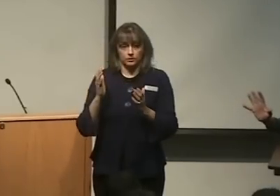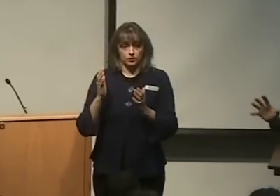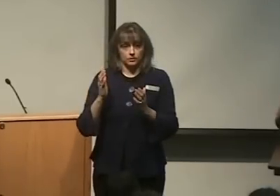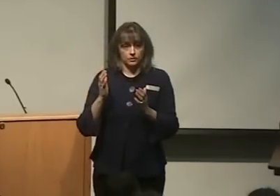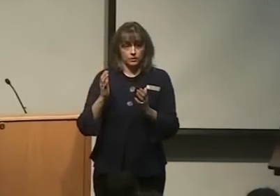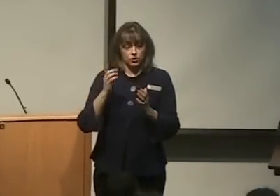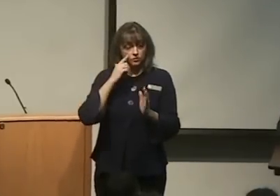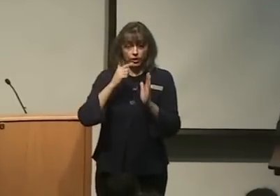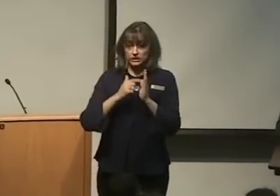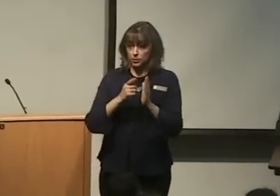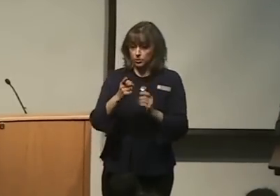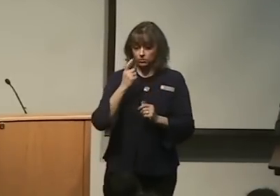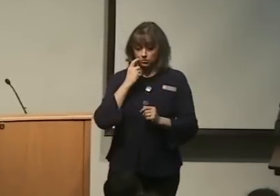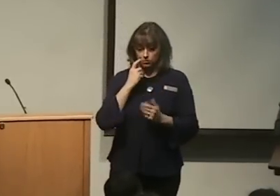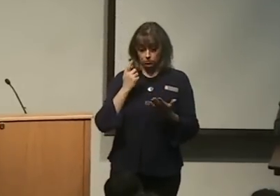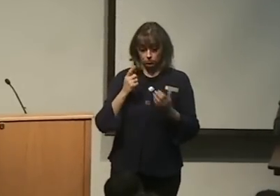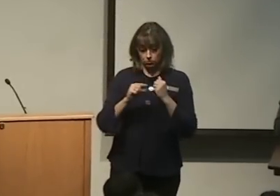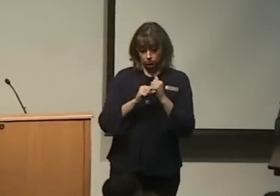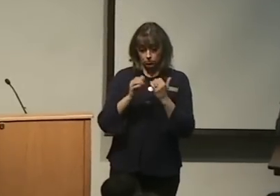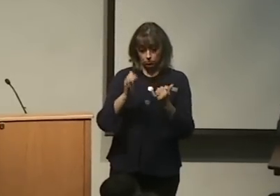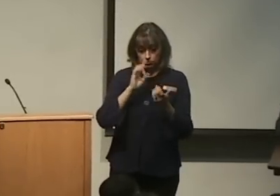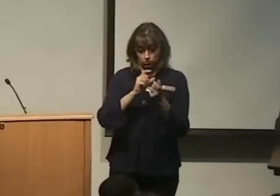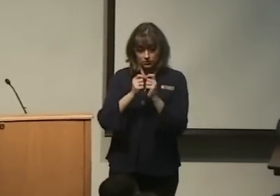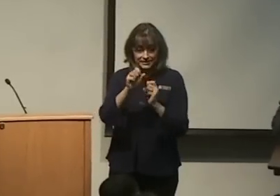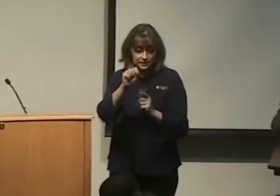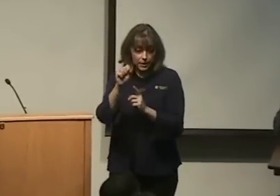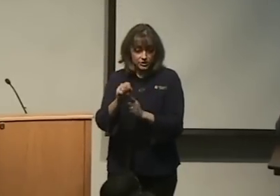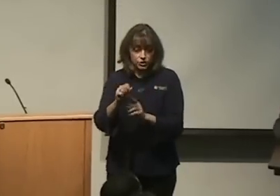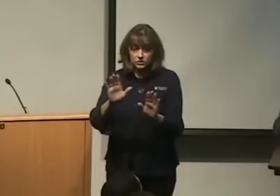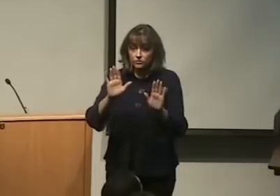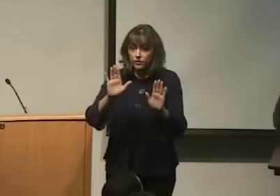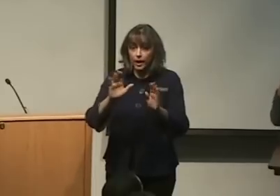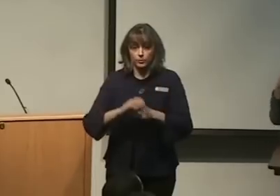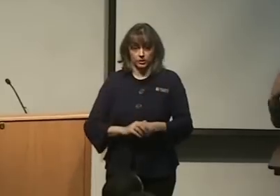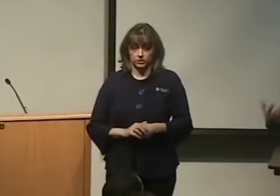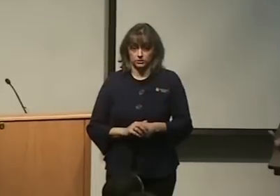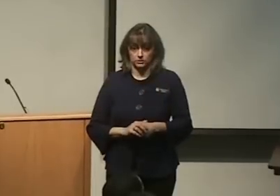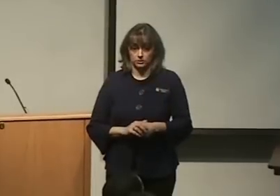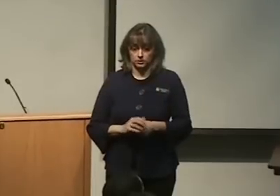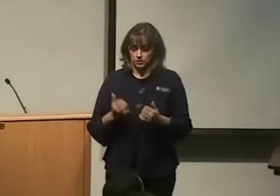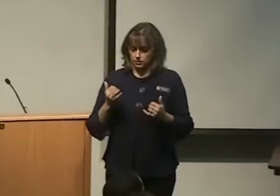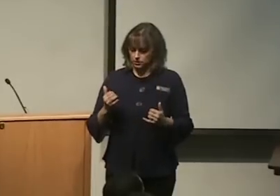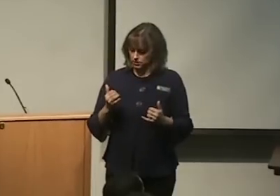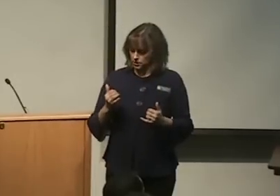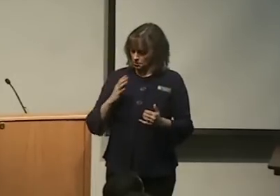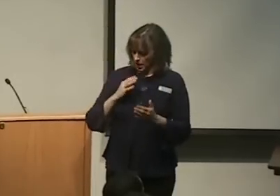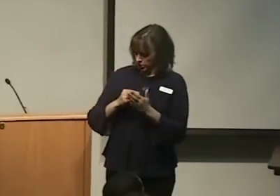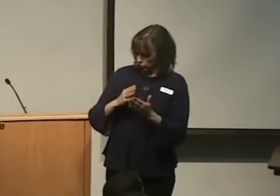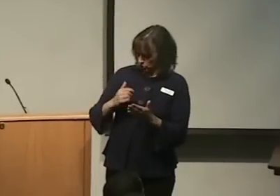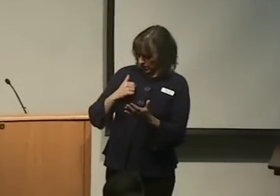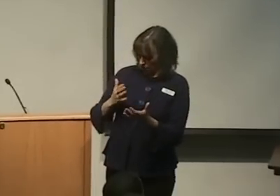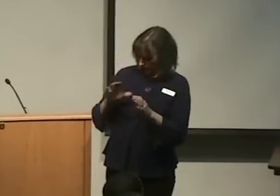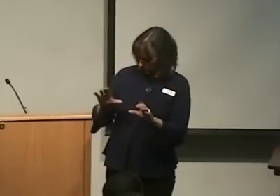That's fabulous. So you've got to think what do I want students to be able to do? What are my learning outcomes?